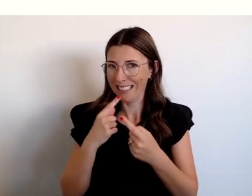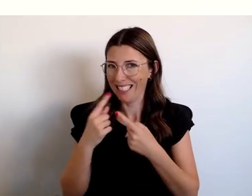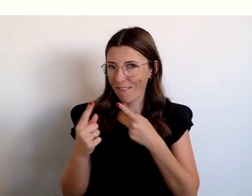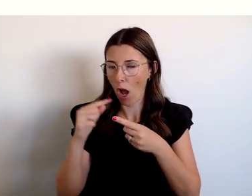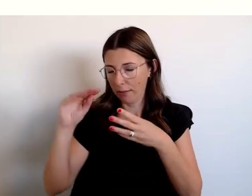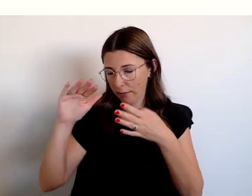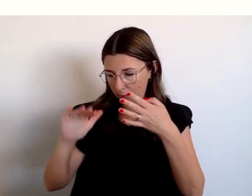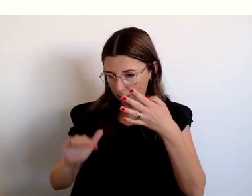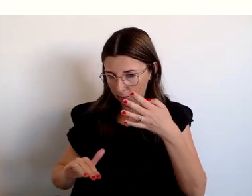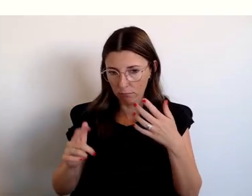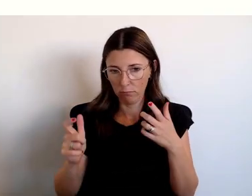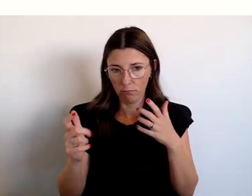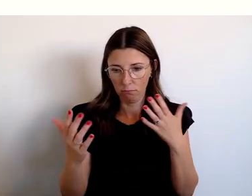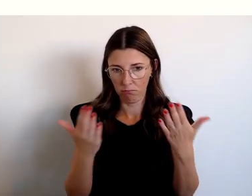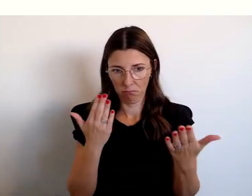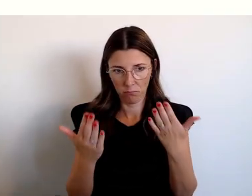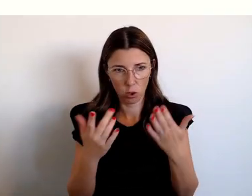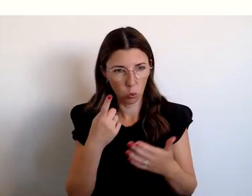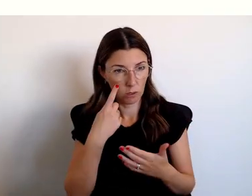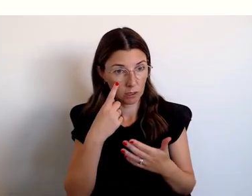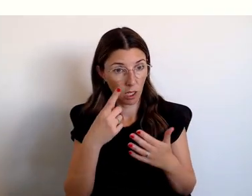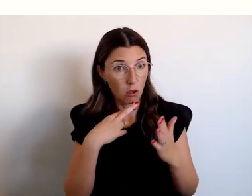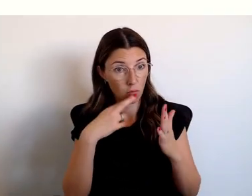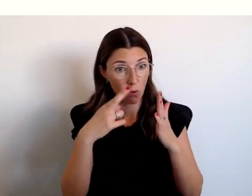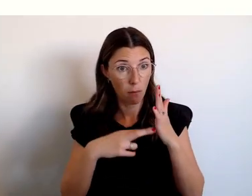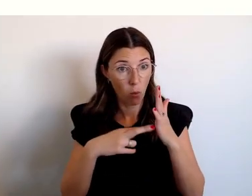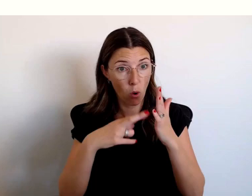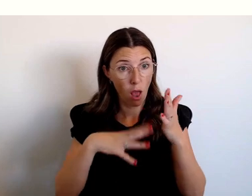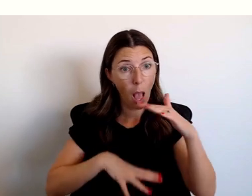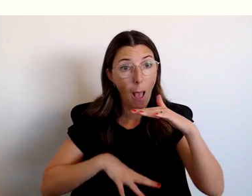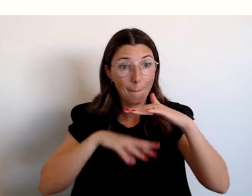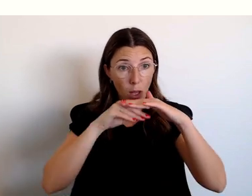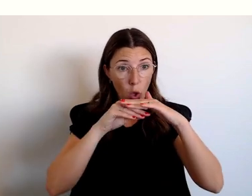And you'll see on the screen here where the report is being uploaded, the controls have been selected.